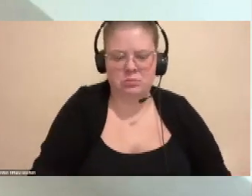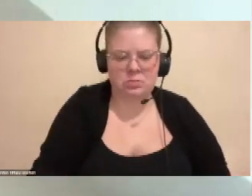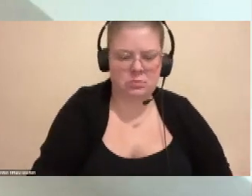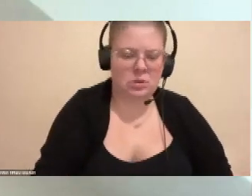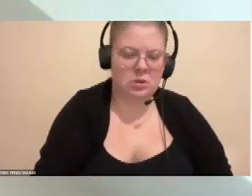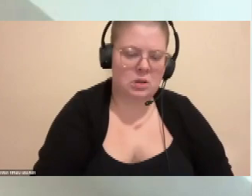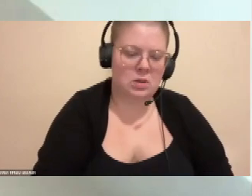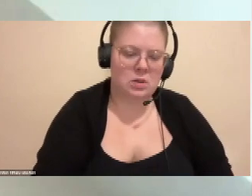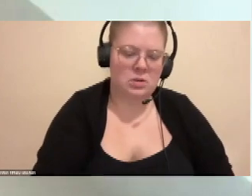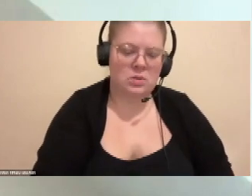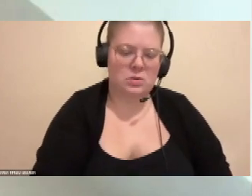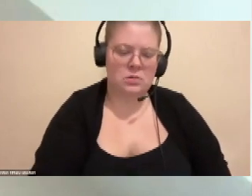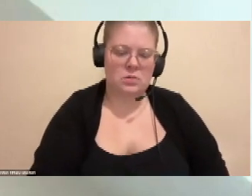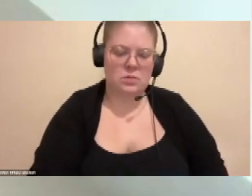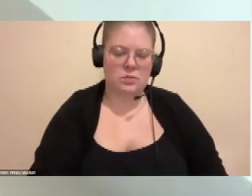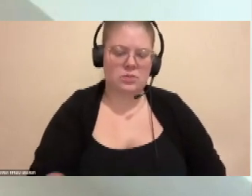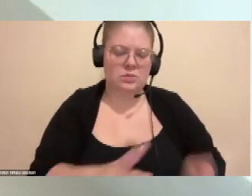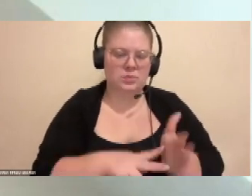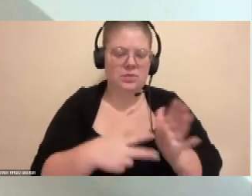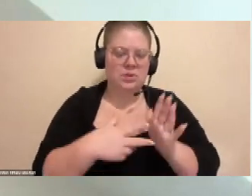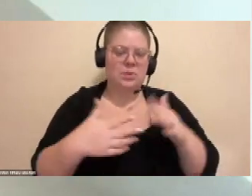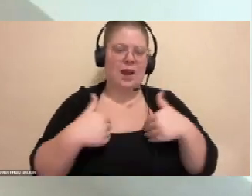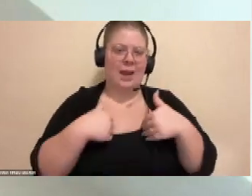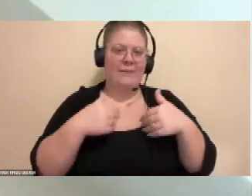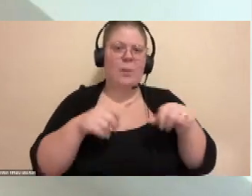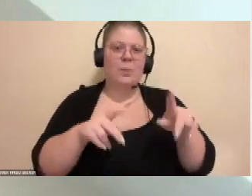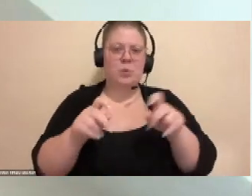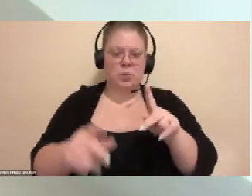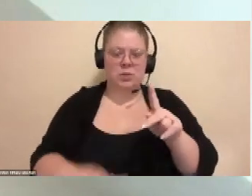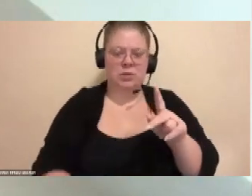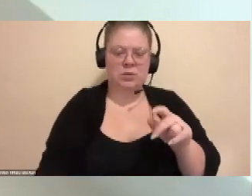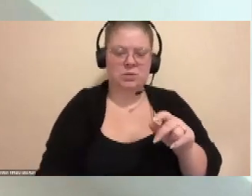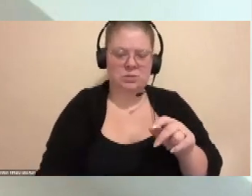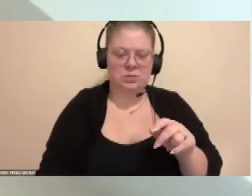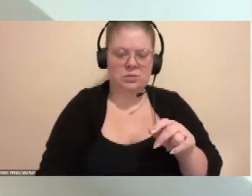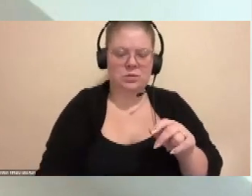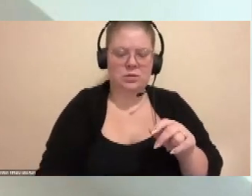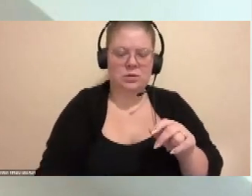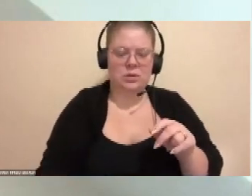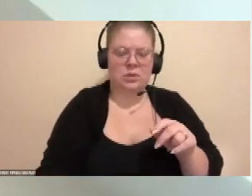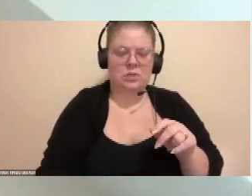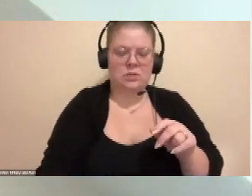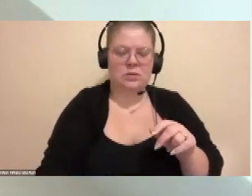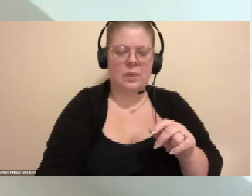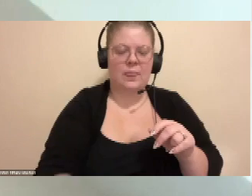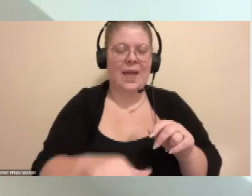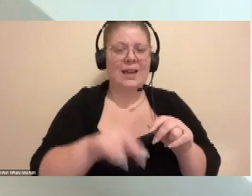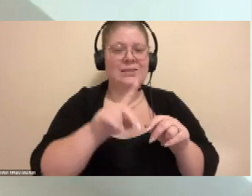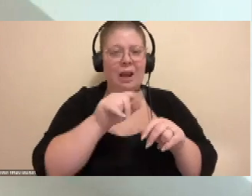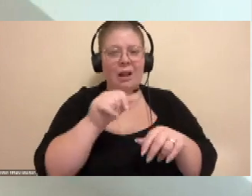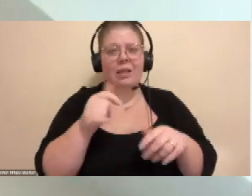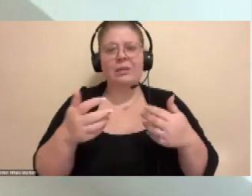of that survey data and link it with administrative claims data to just get some sense.